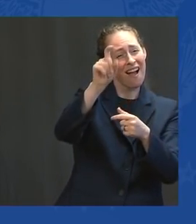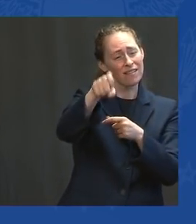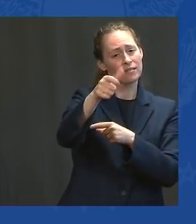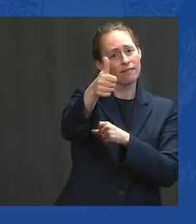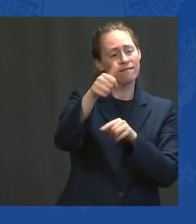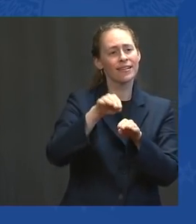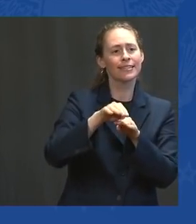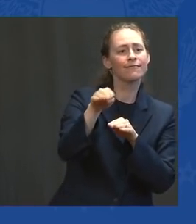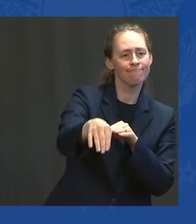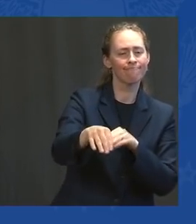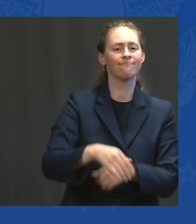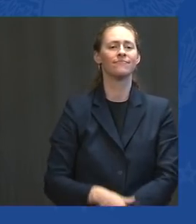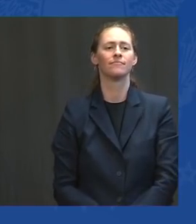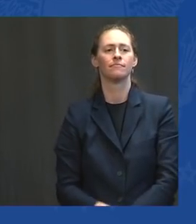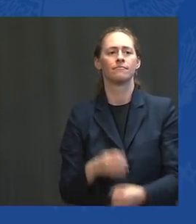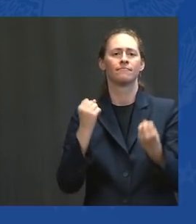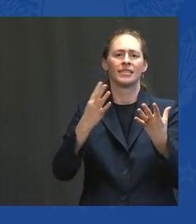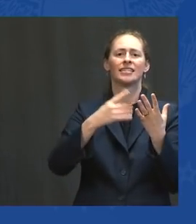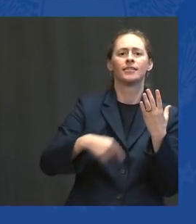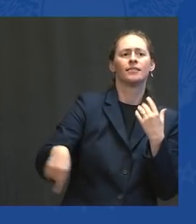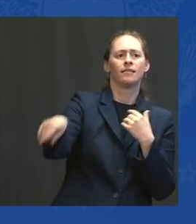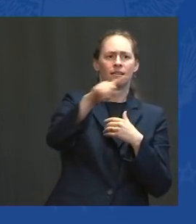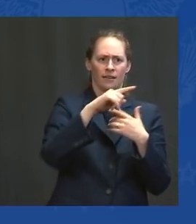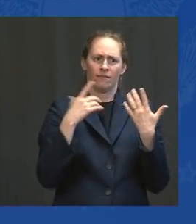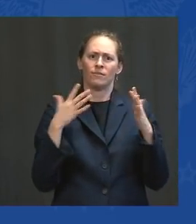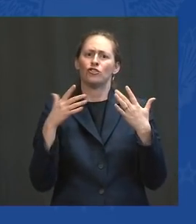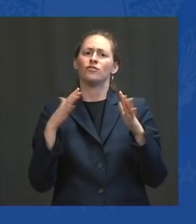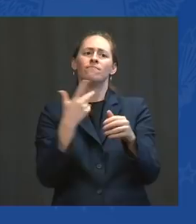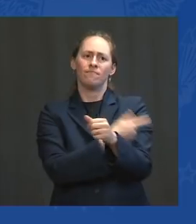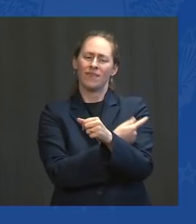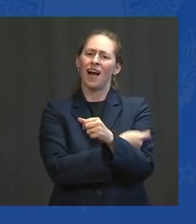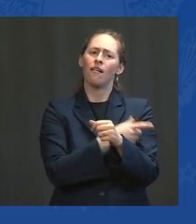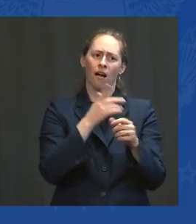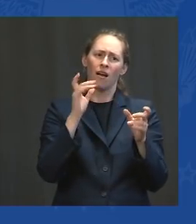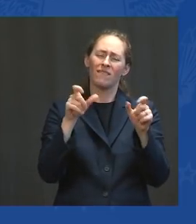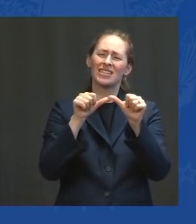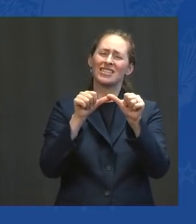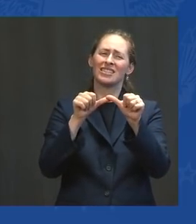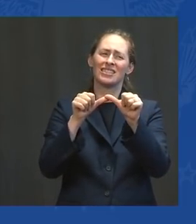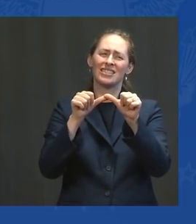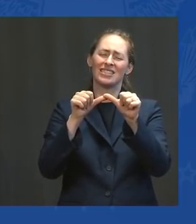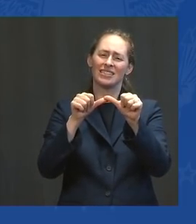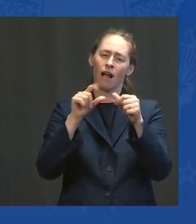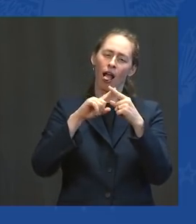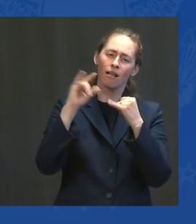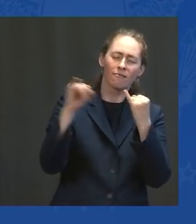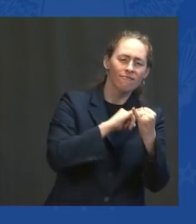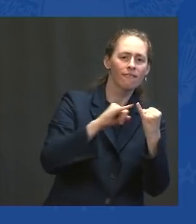We have to keep it up though. We have to keep it up until we're finished. Let me close with this: We are emerging